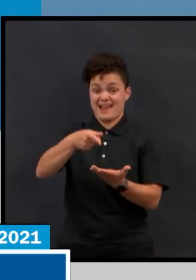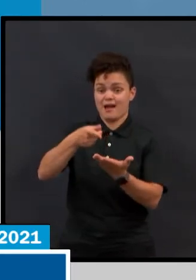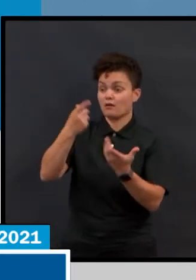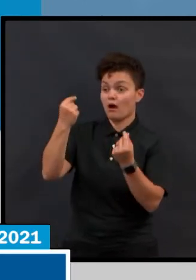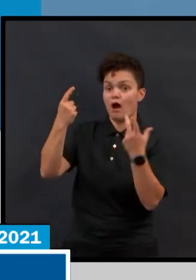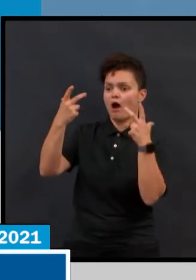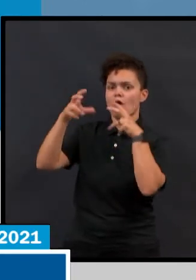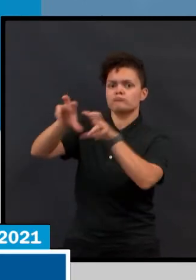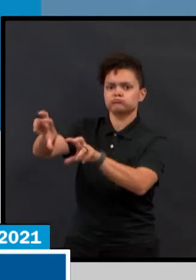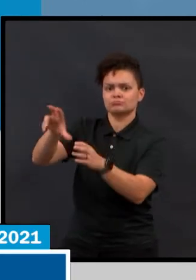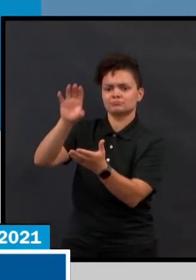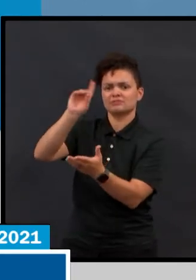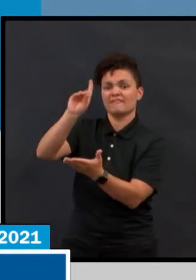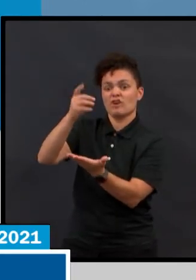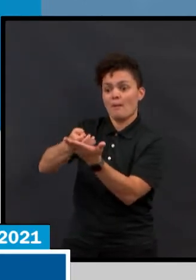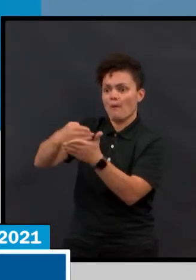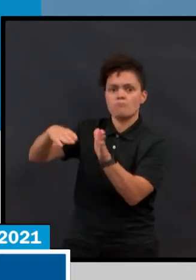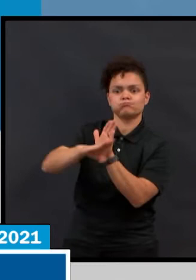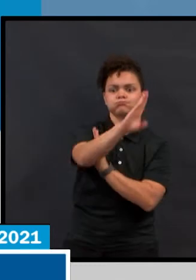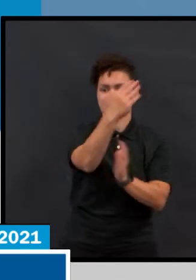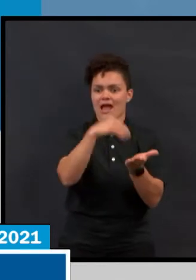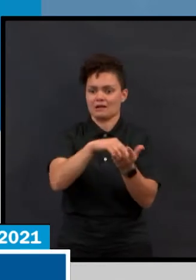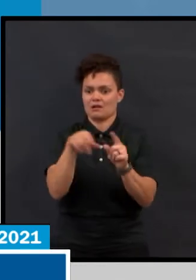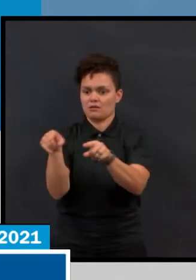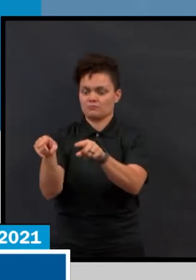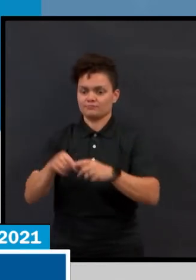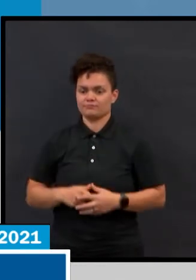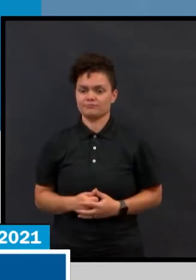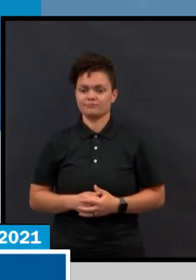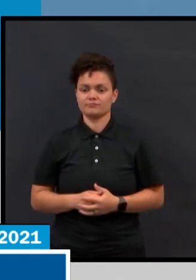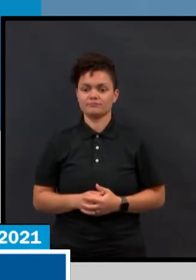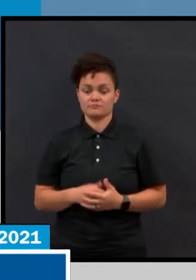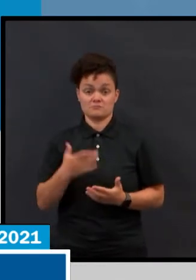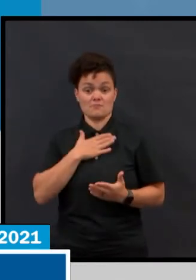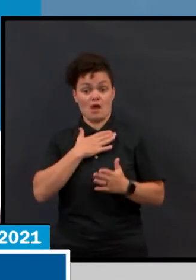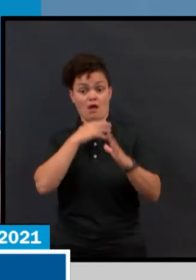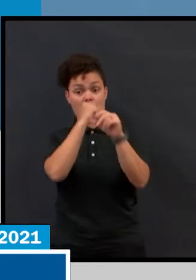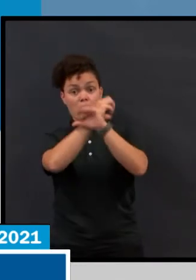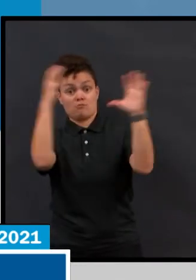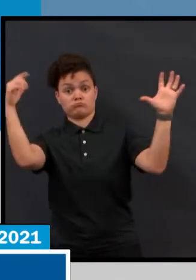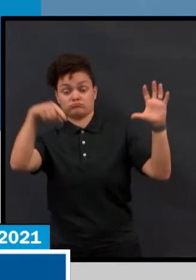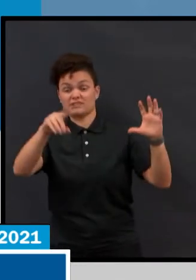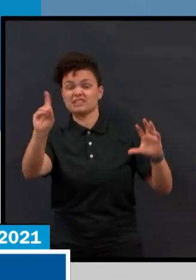denver's way of investing uh in itself and meeting the federal government and state government in the